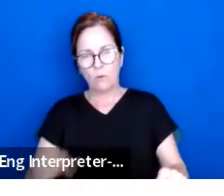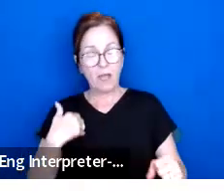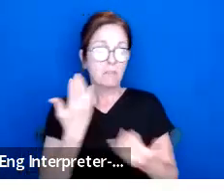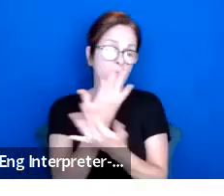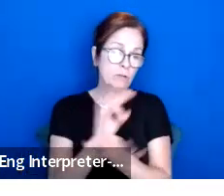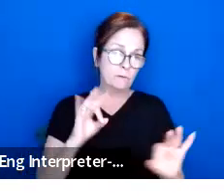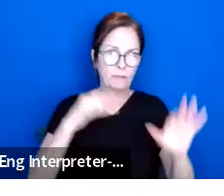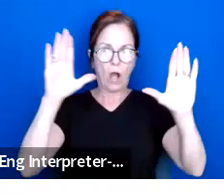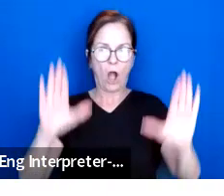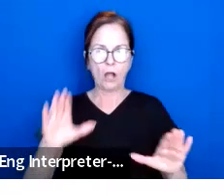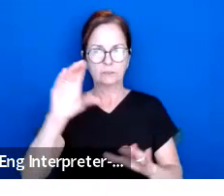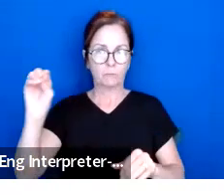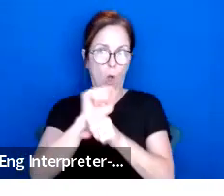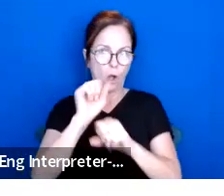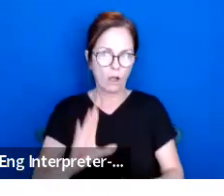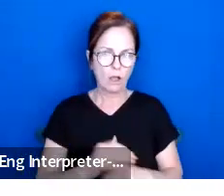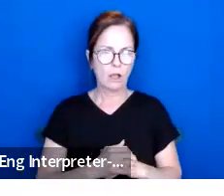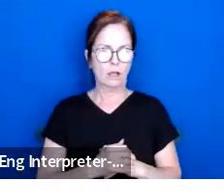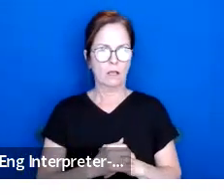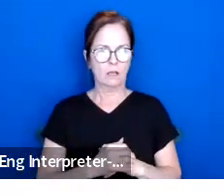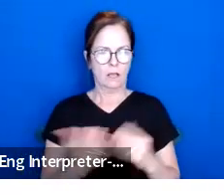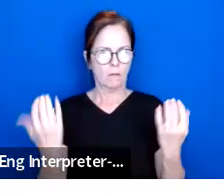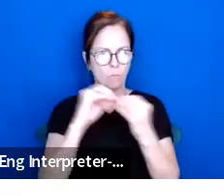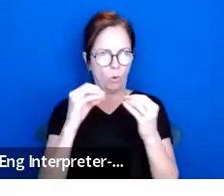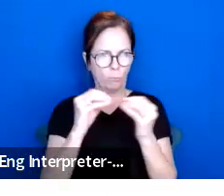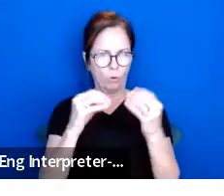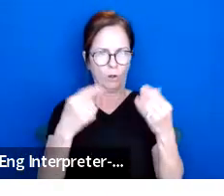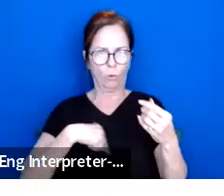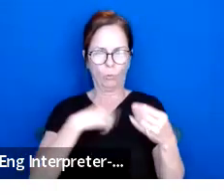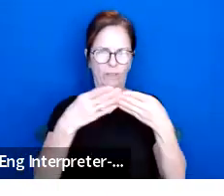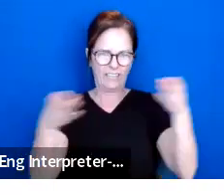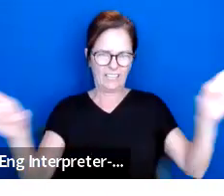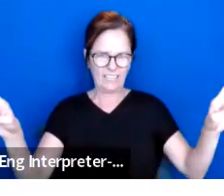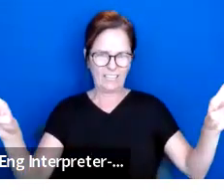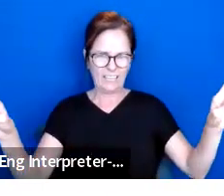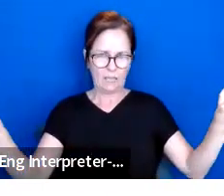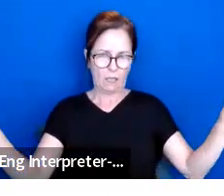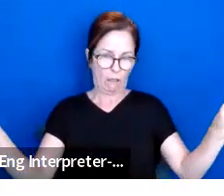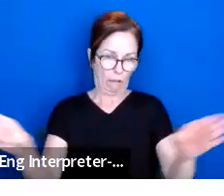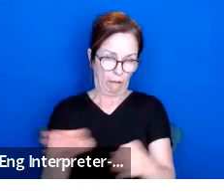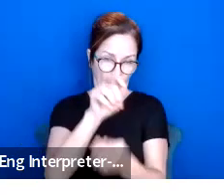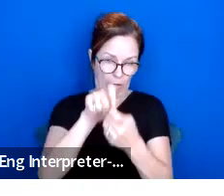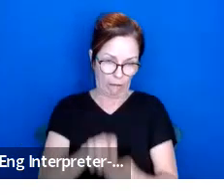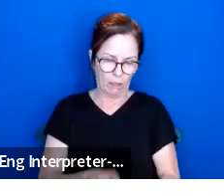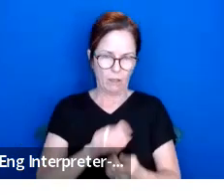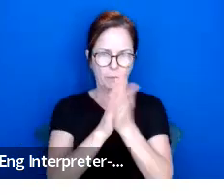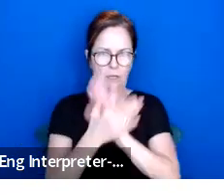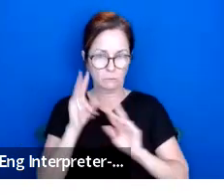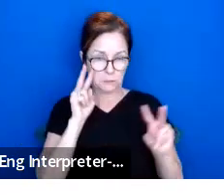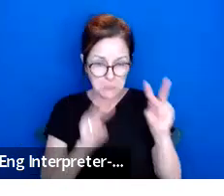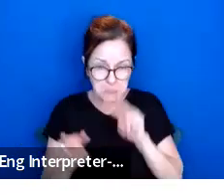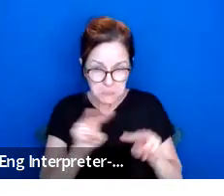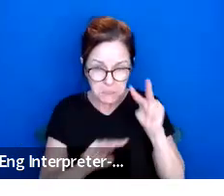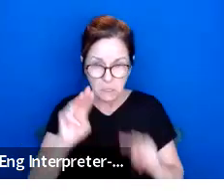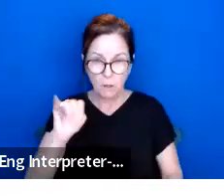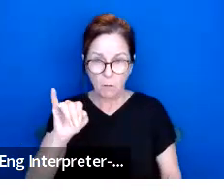And you know the more we like PIN these things down it gets more. Micromanagey so Yeah.